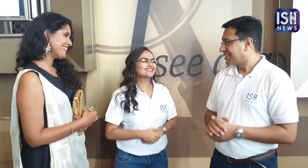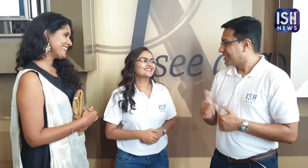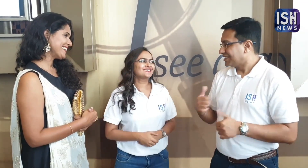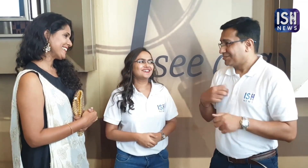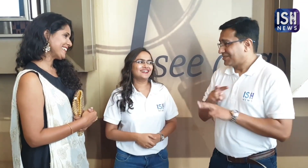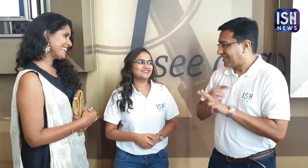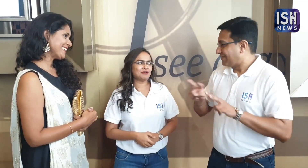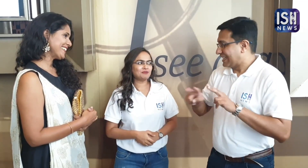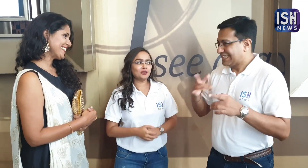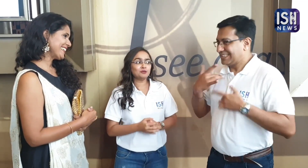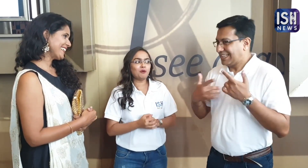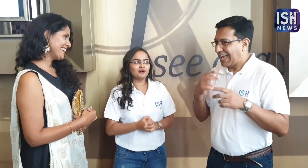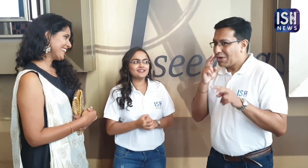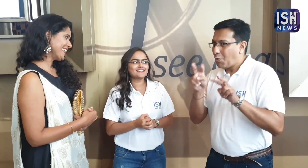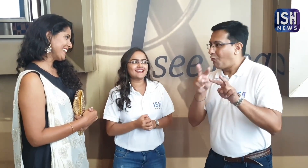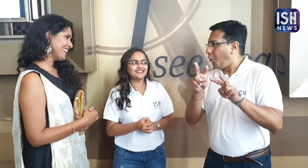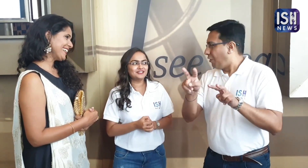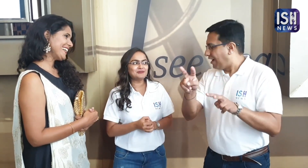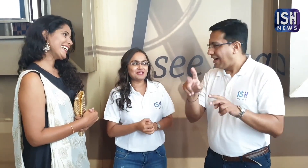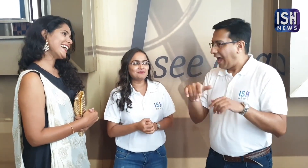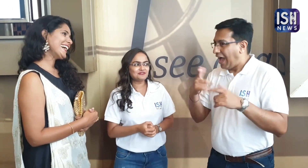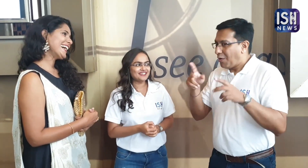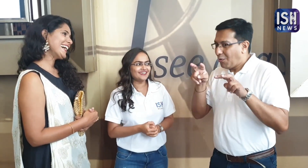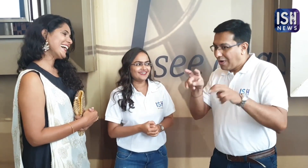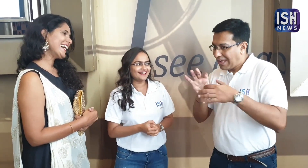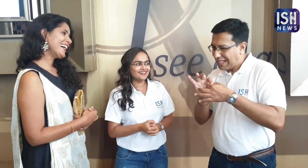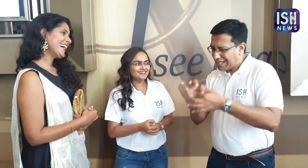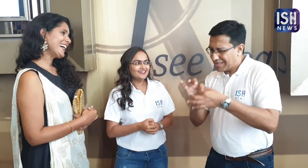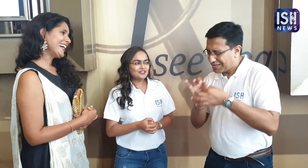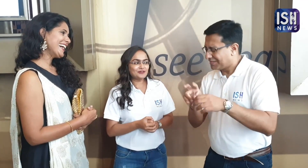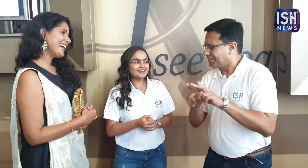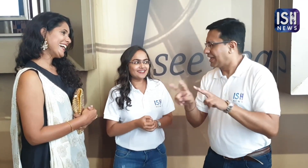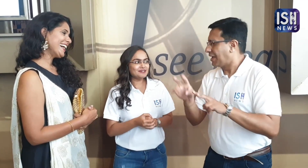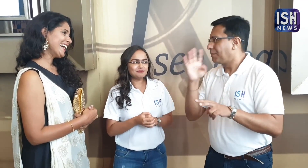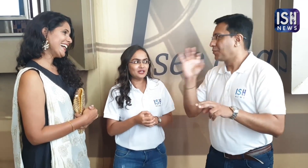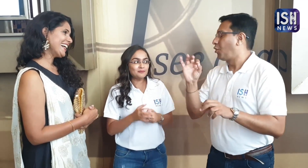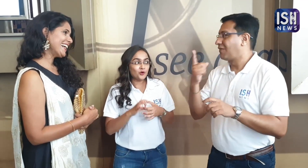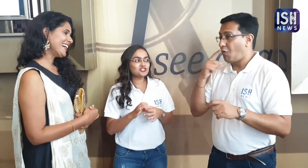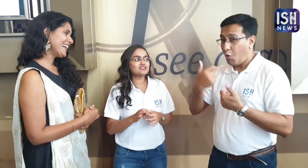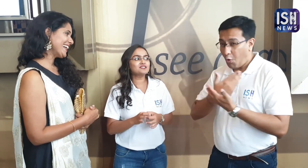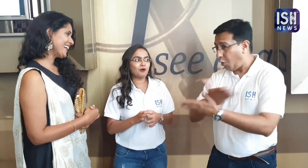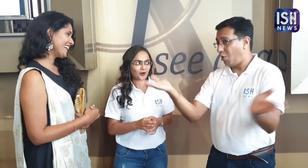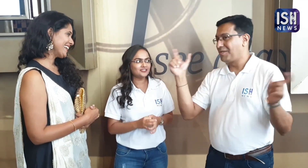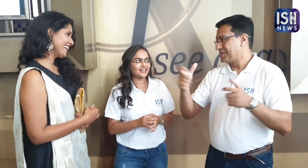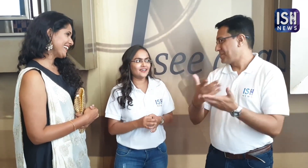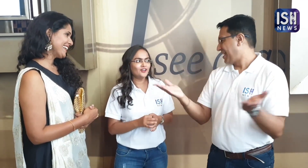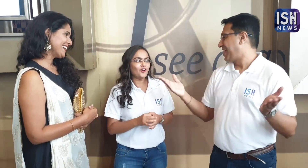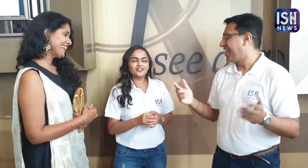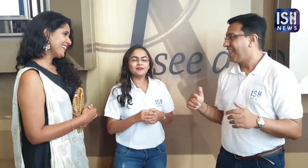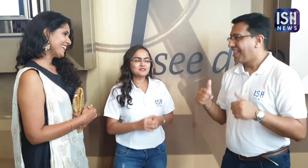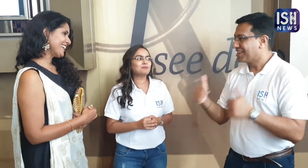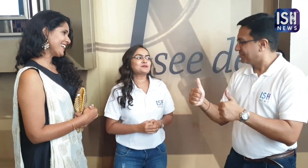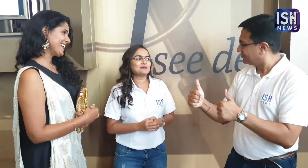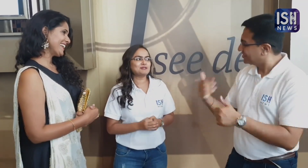I am very excited to watch the film as their are many emotions and we all can understand.